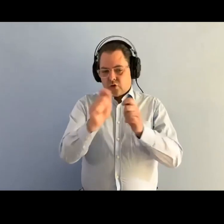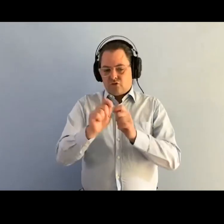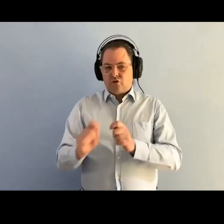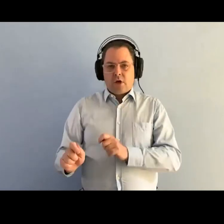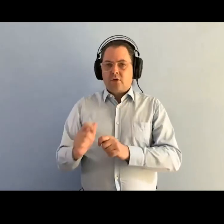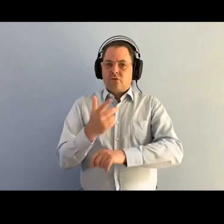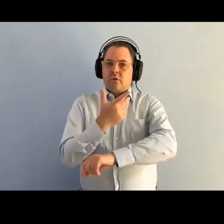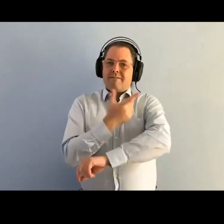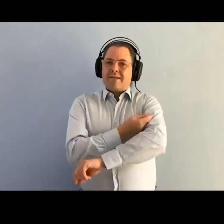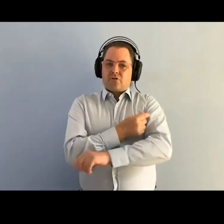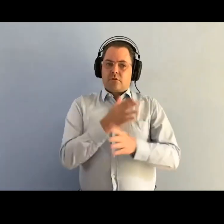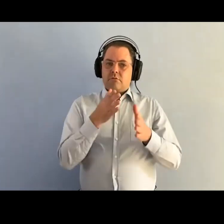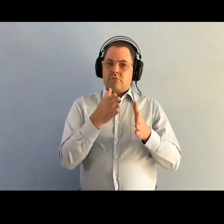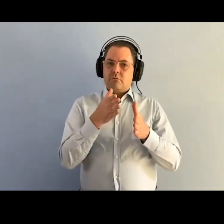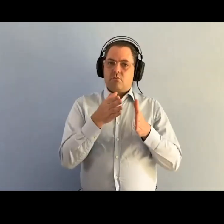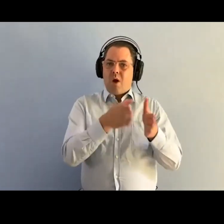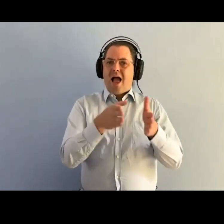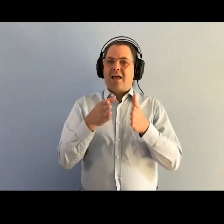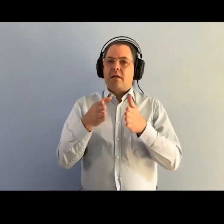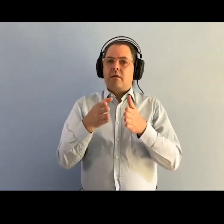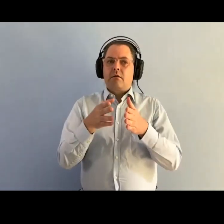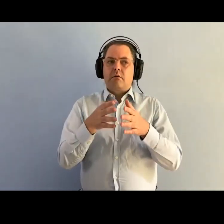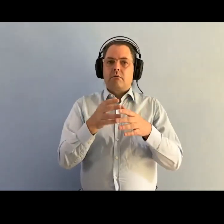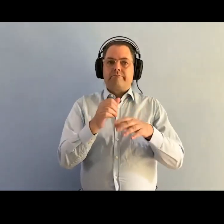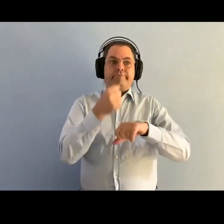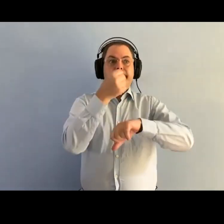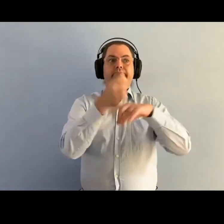myself with the previous recommendations. On my